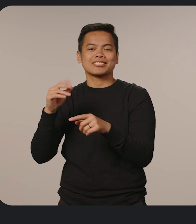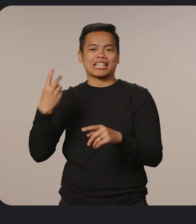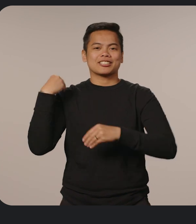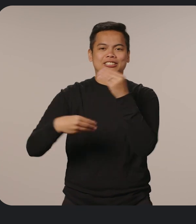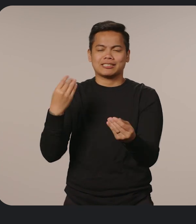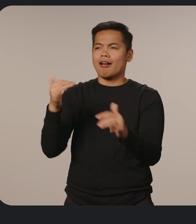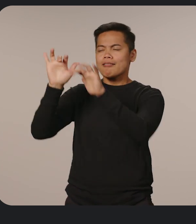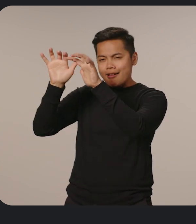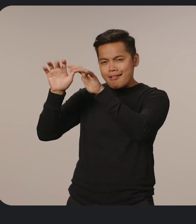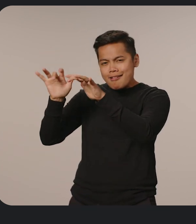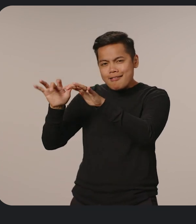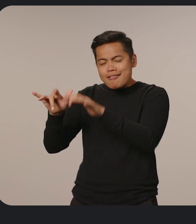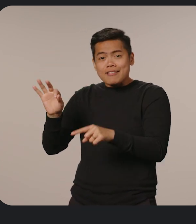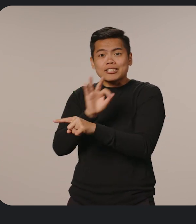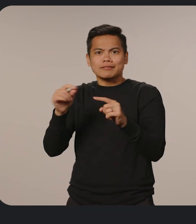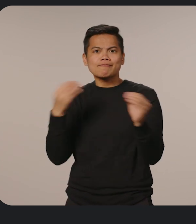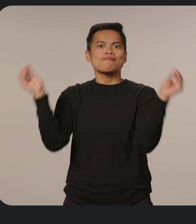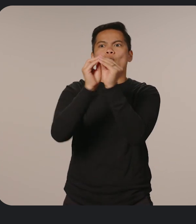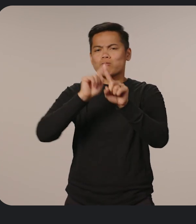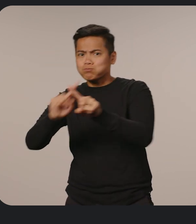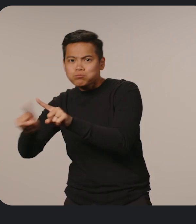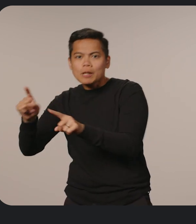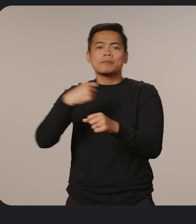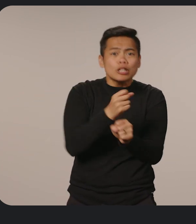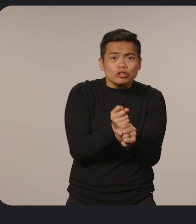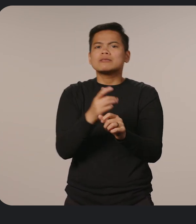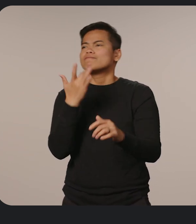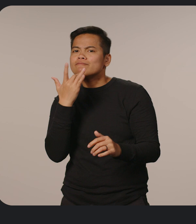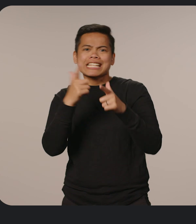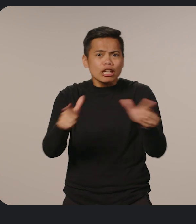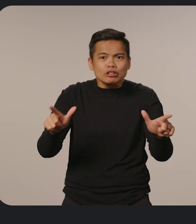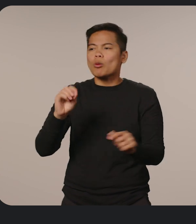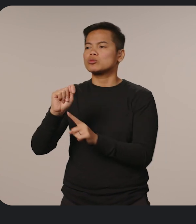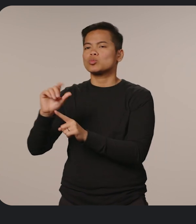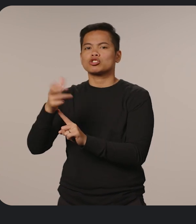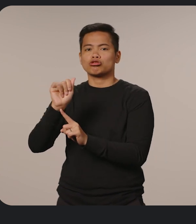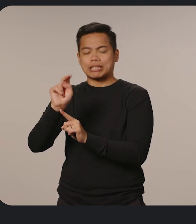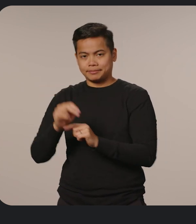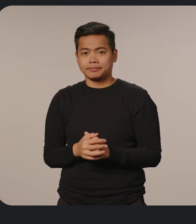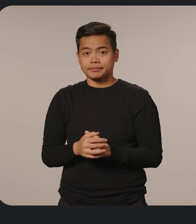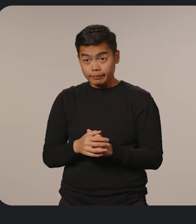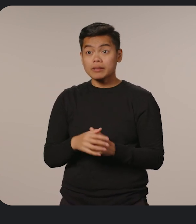write functions in more ways and be productive using your preferred languages and Tool chains